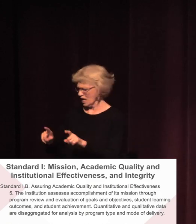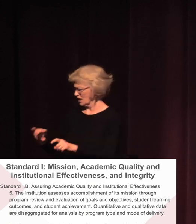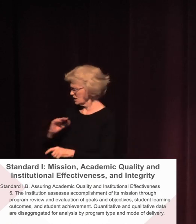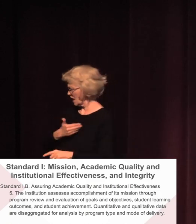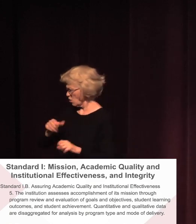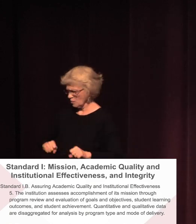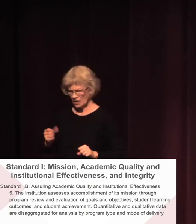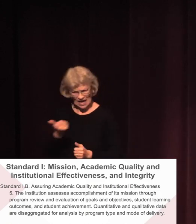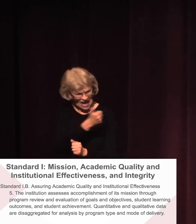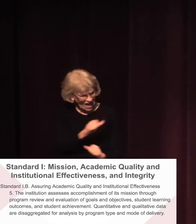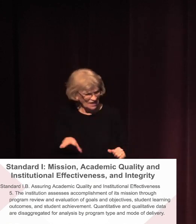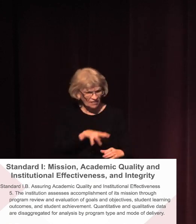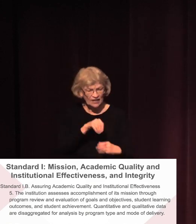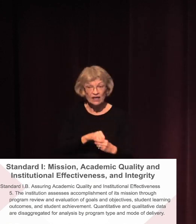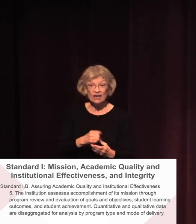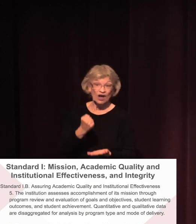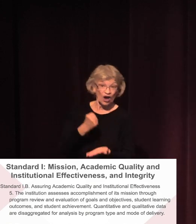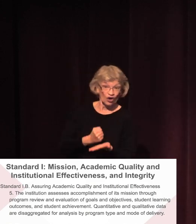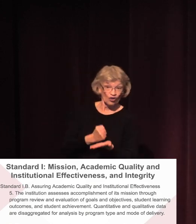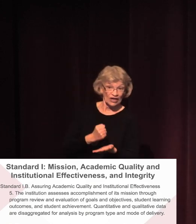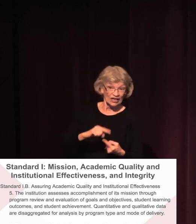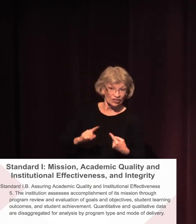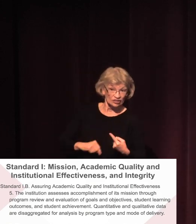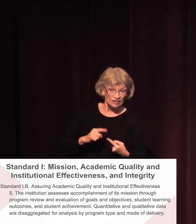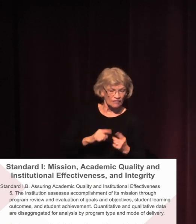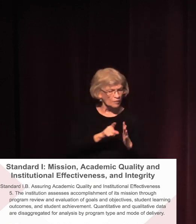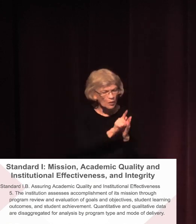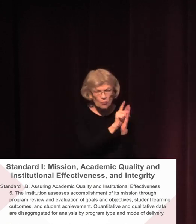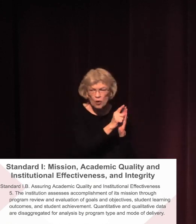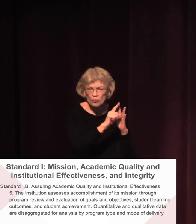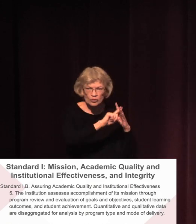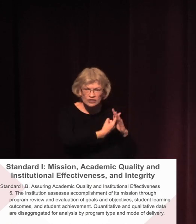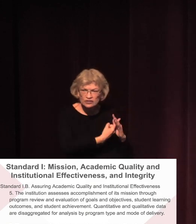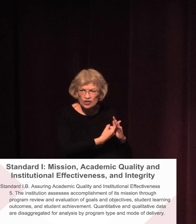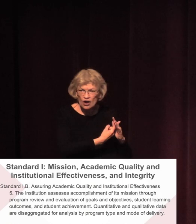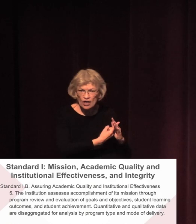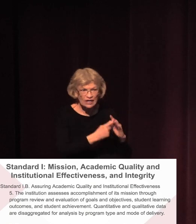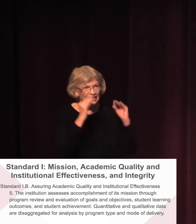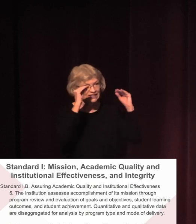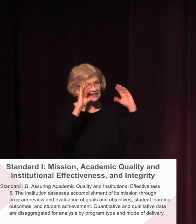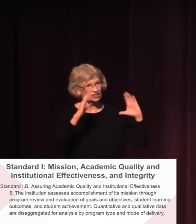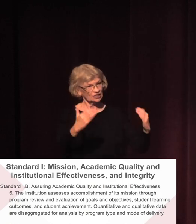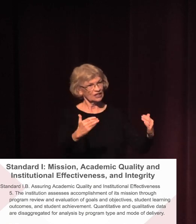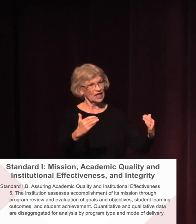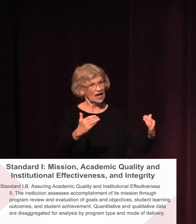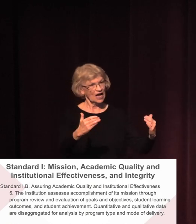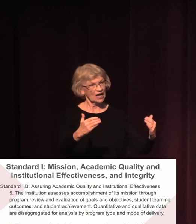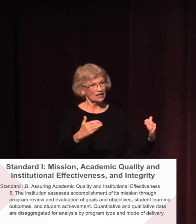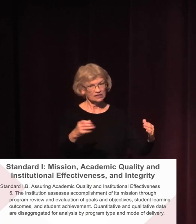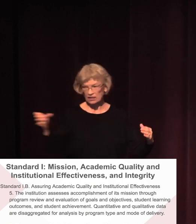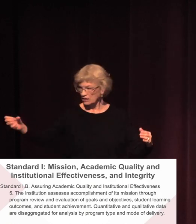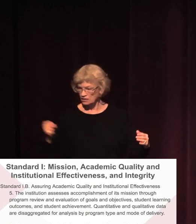under standard 1B which is our standard is effectiveness. If you think about it that is all the work that we do to test for our capacity at any given point in the accreditation cycle from